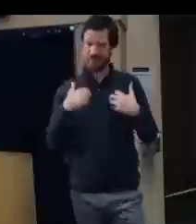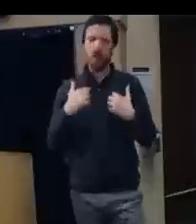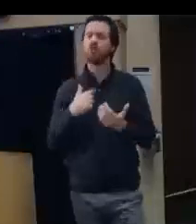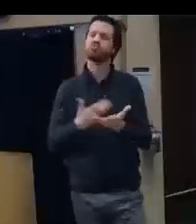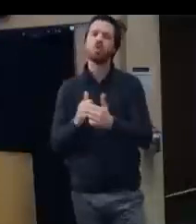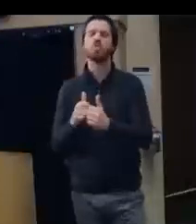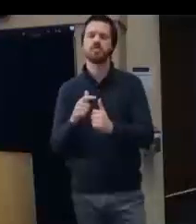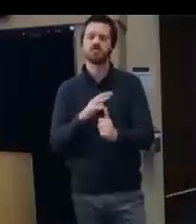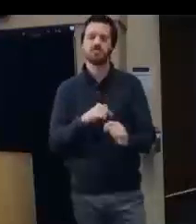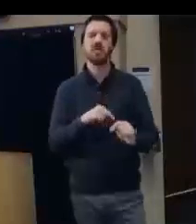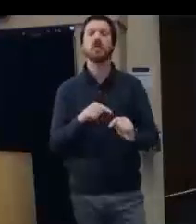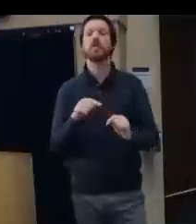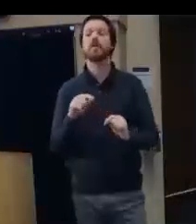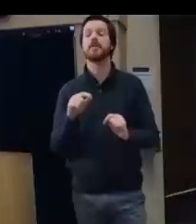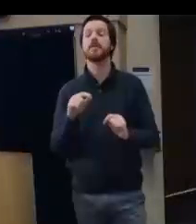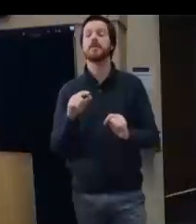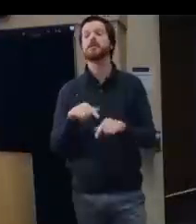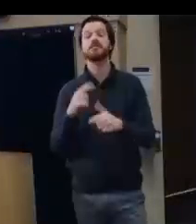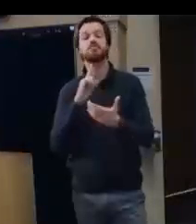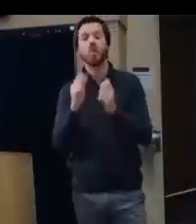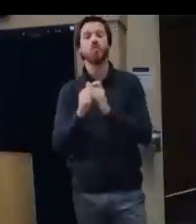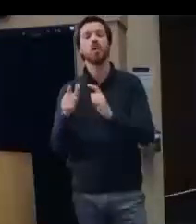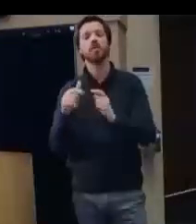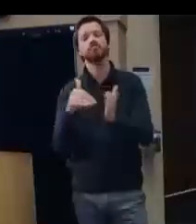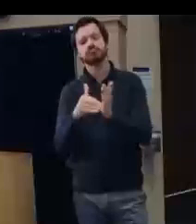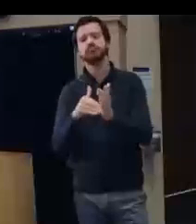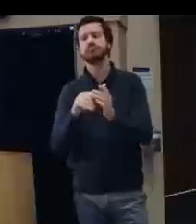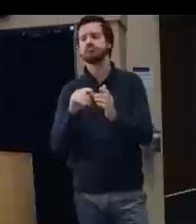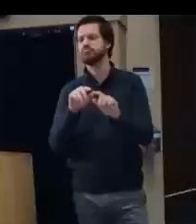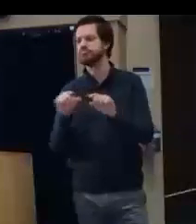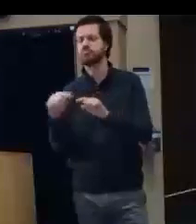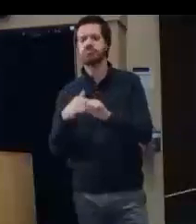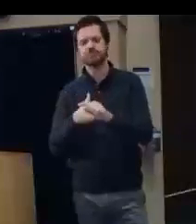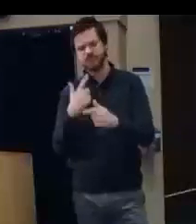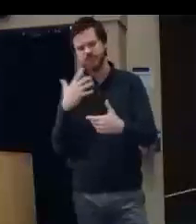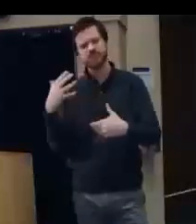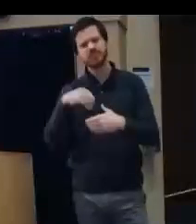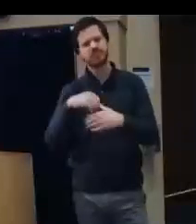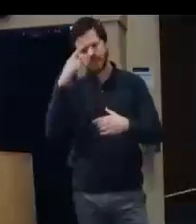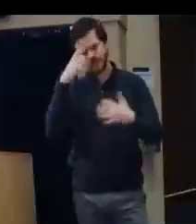and nurses I emphasize the importance of engaging mental health professionals within teams but I